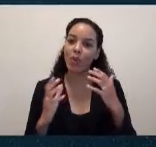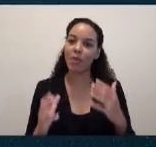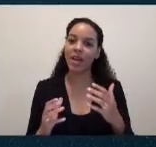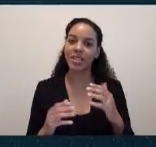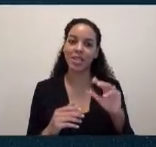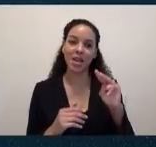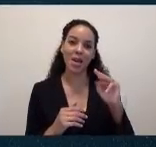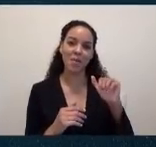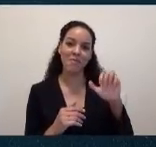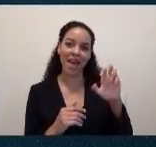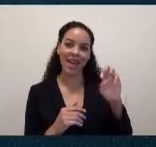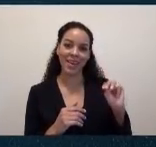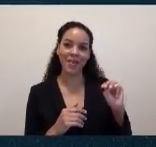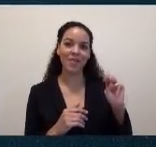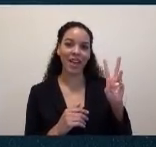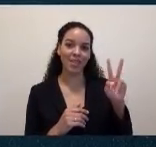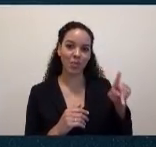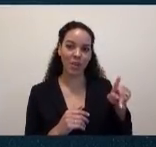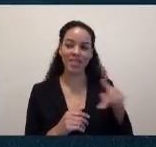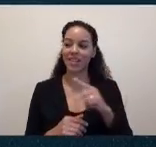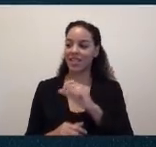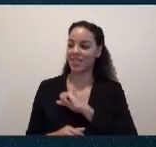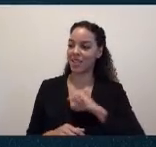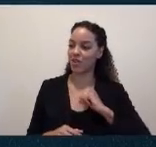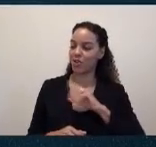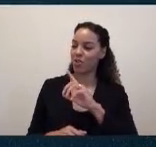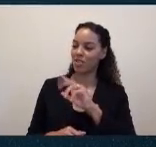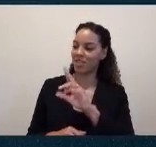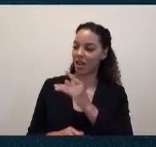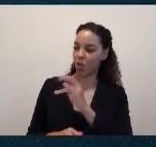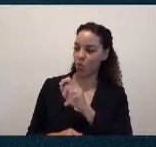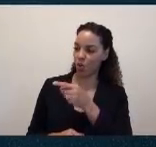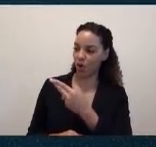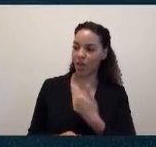and Senator Duckworth. I'm Stephanie Woody. I live in Charleston, West Virginia.